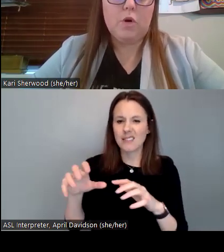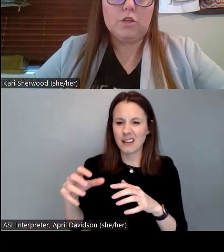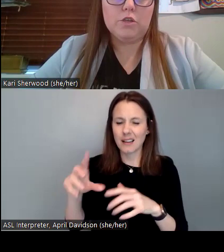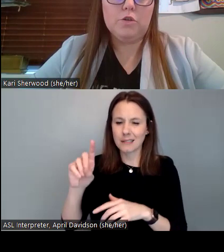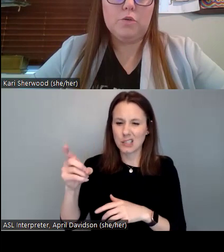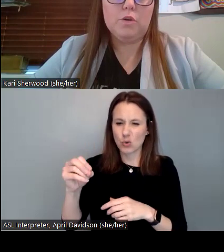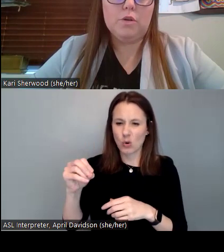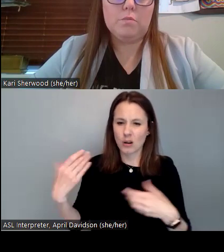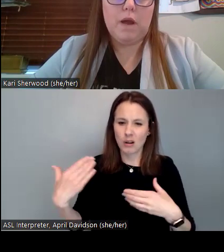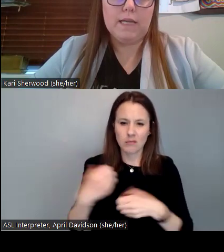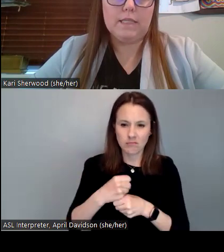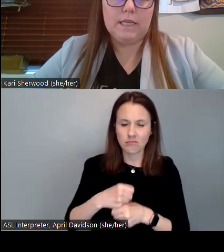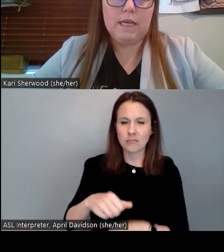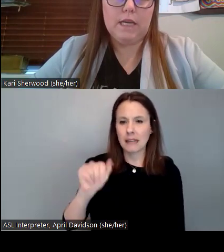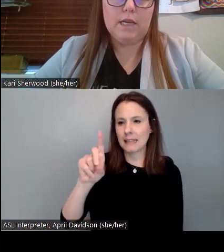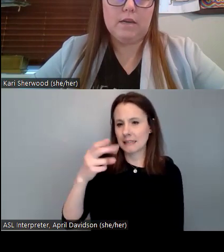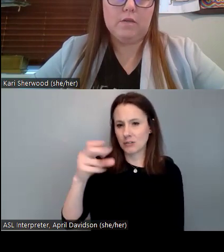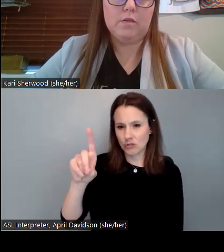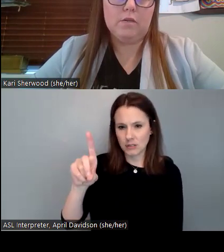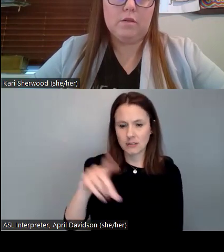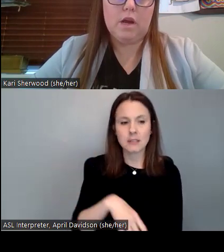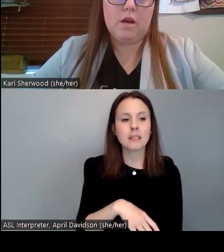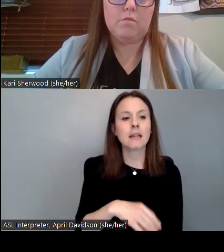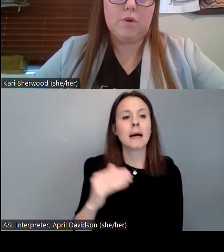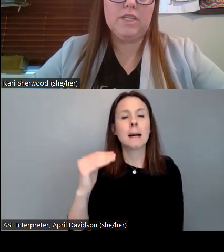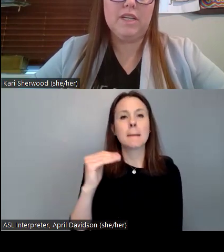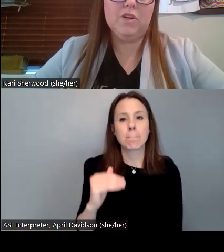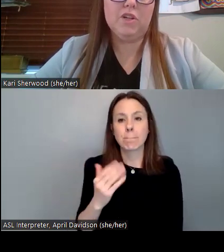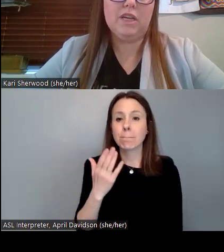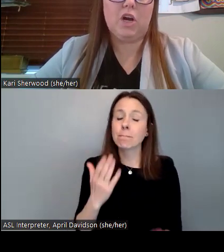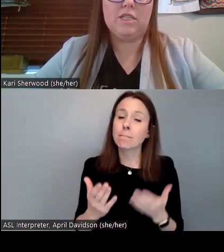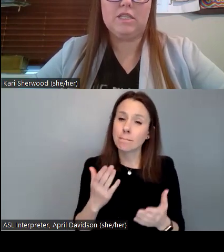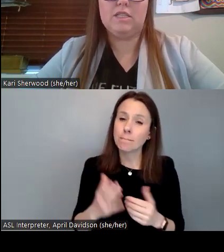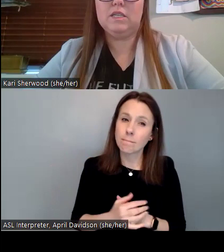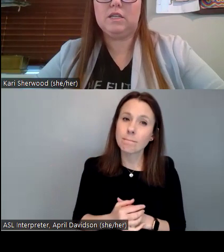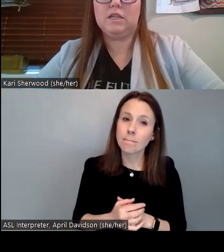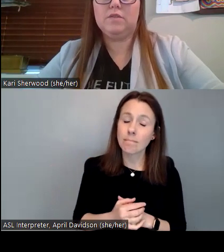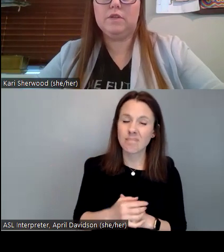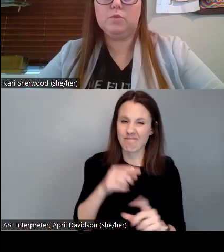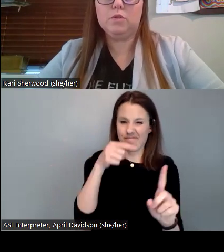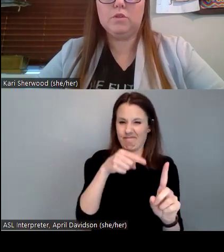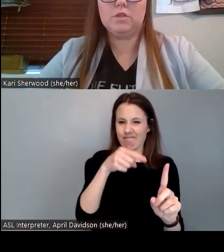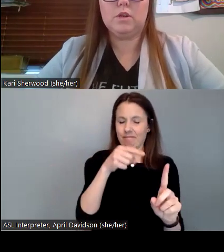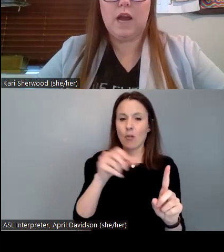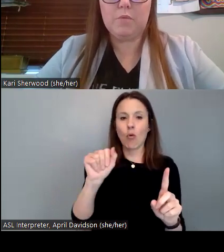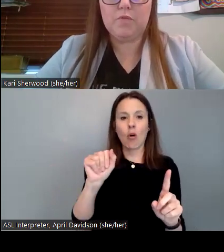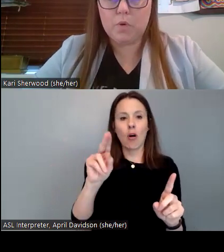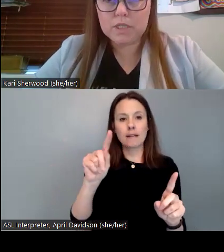You also might see, particularly autistic individuals,